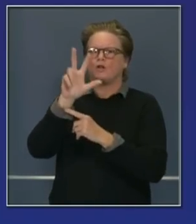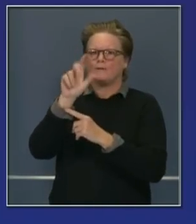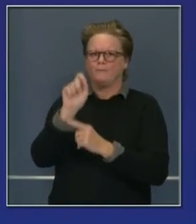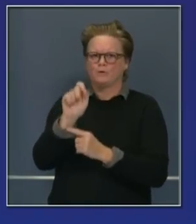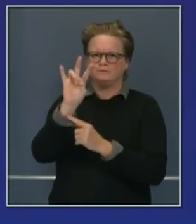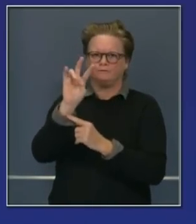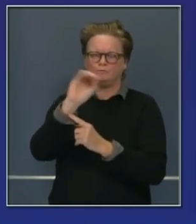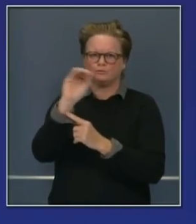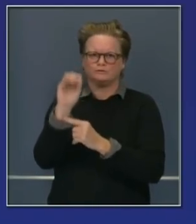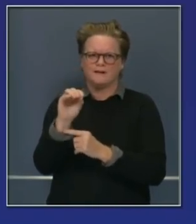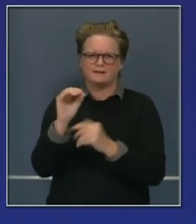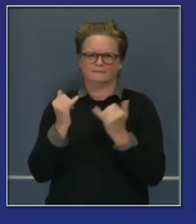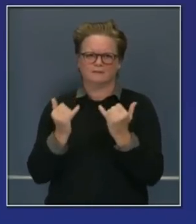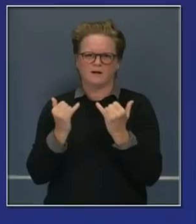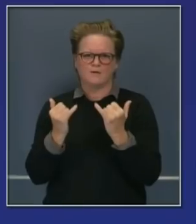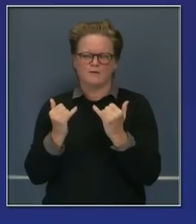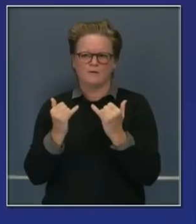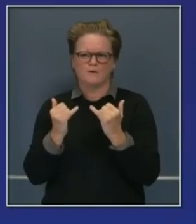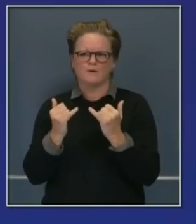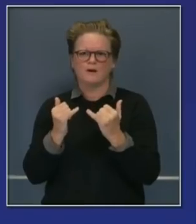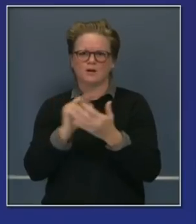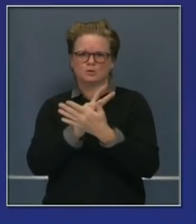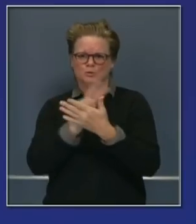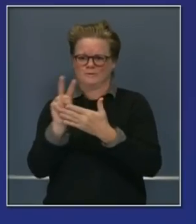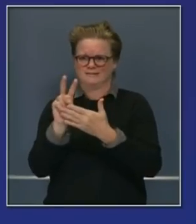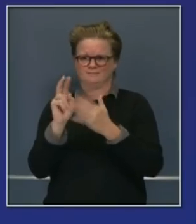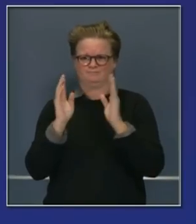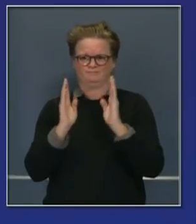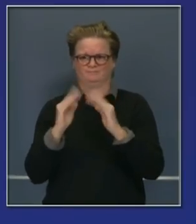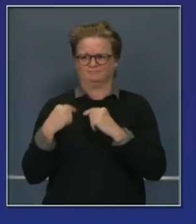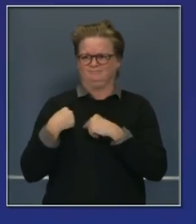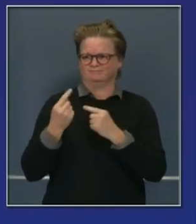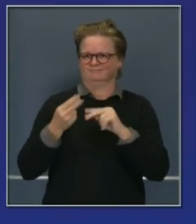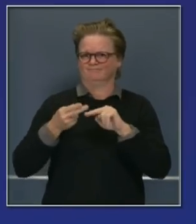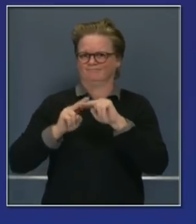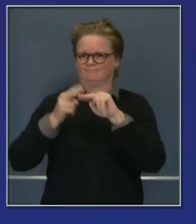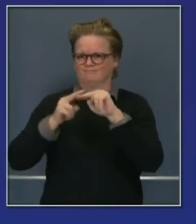2.5%, OCTOBER 19 WHEN WE PROVIDED YOU THIS INFORMATION NOW AT 3.7%.